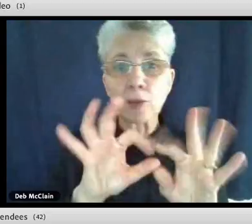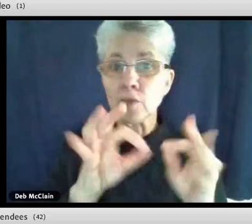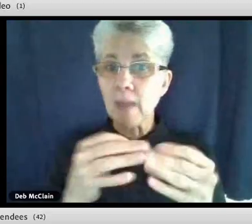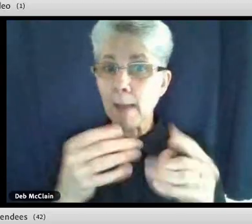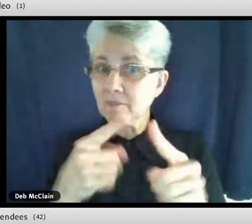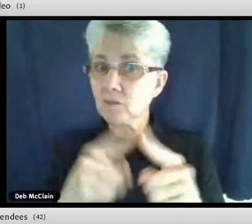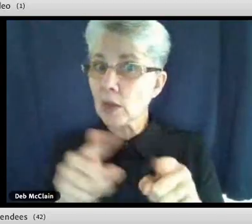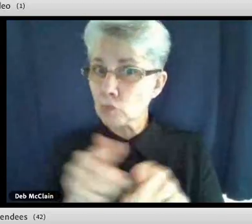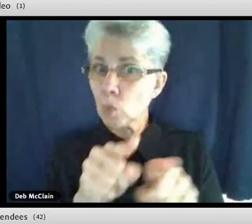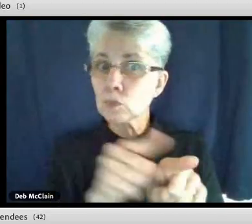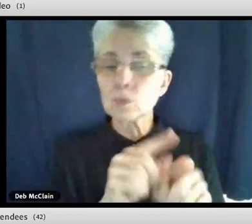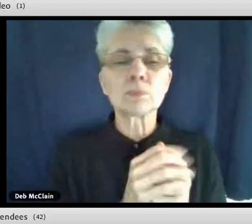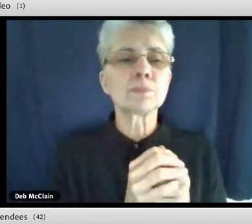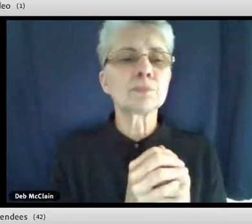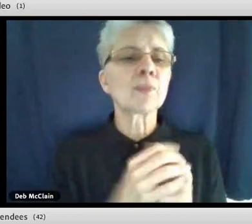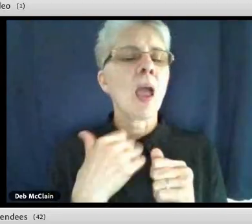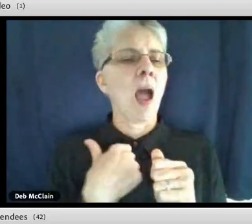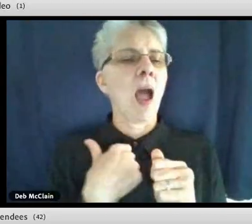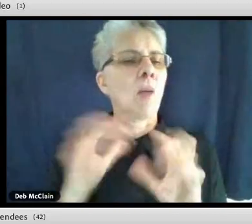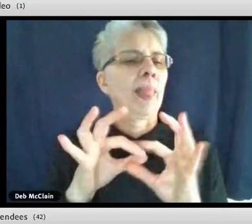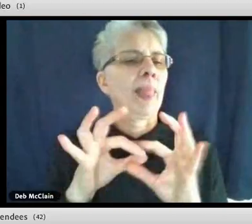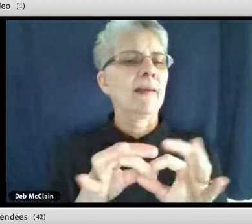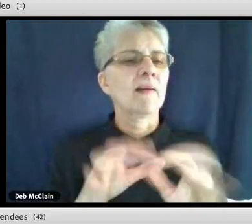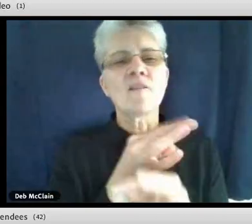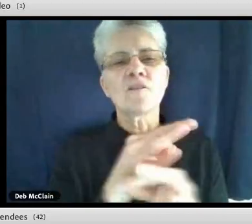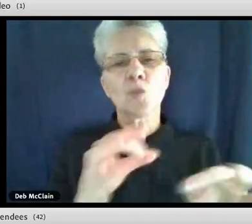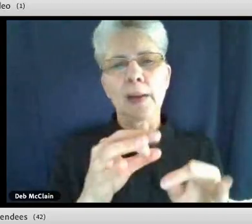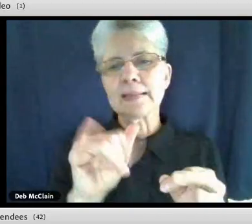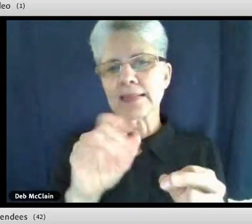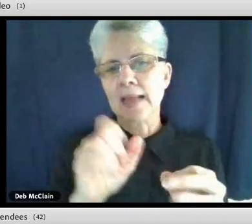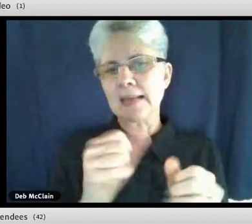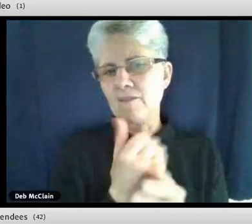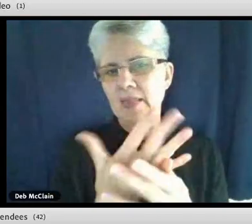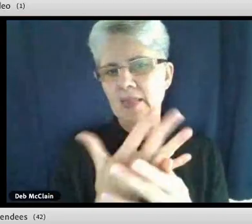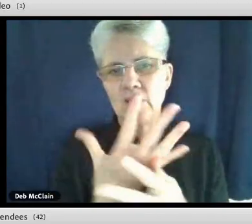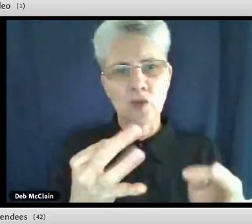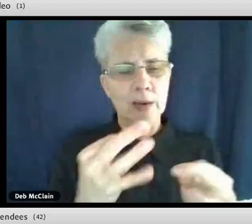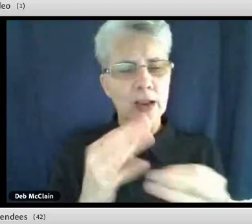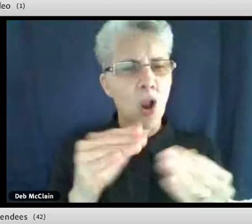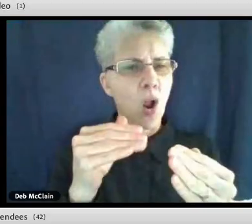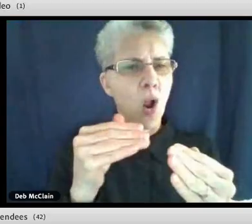I typically will link free sites, so everything is free. All the public can get to this,